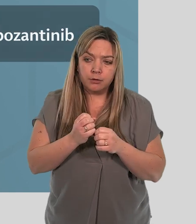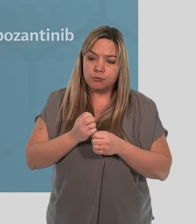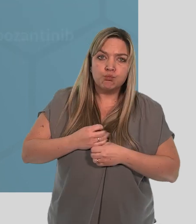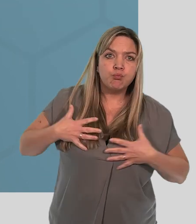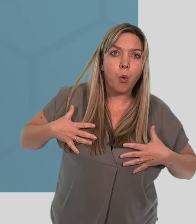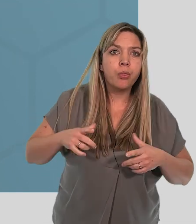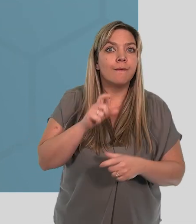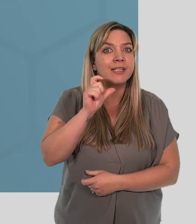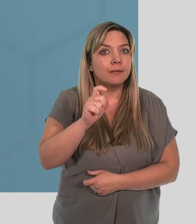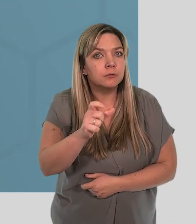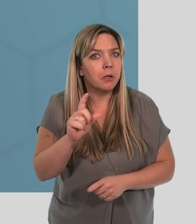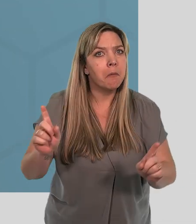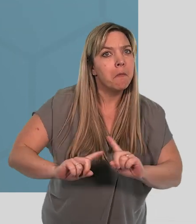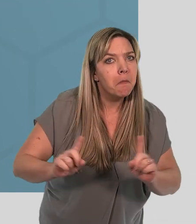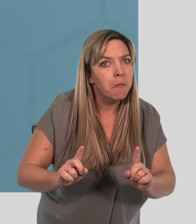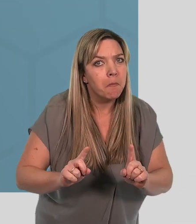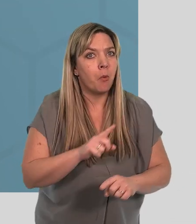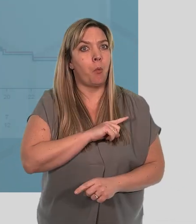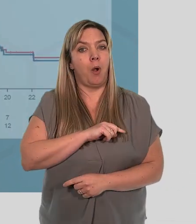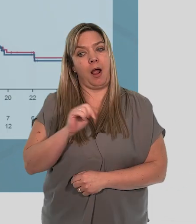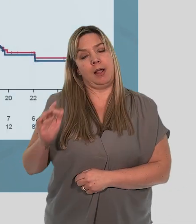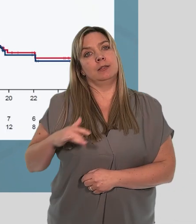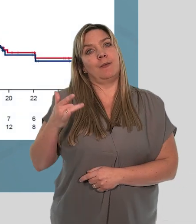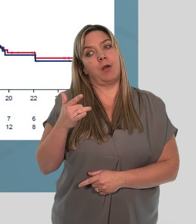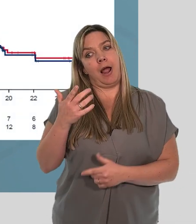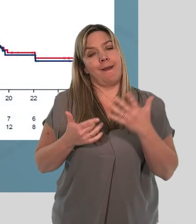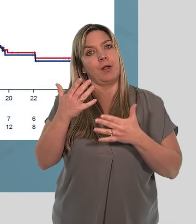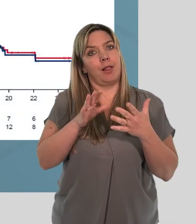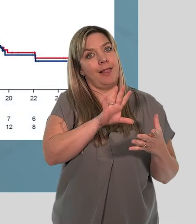We were struck by the fact that there was very little difference in progression free survival